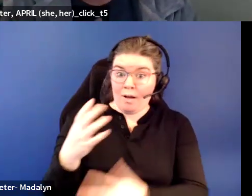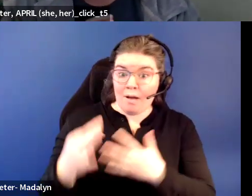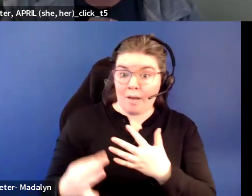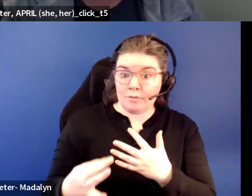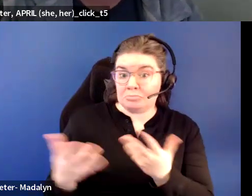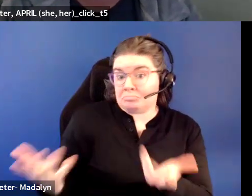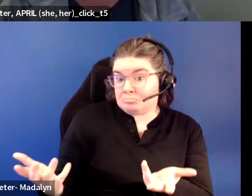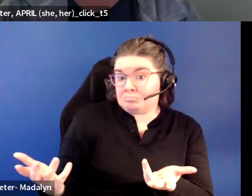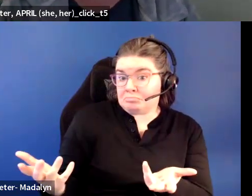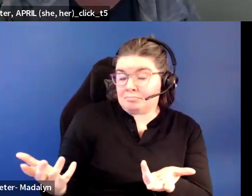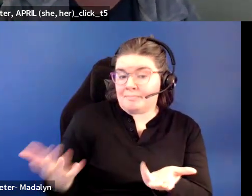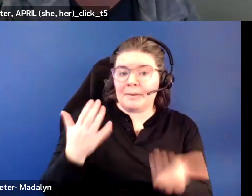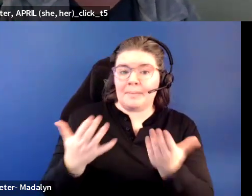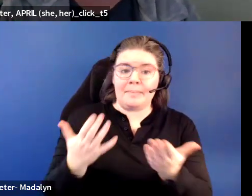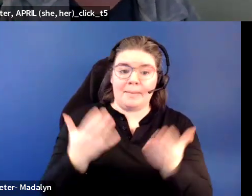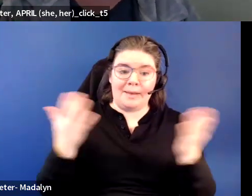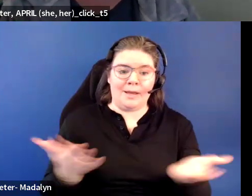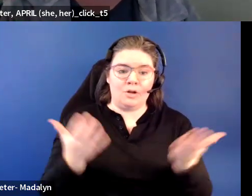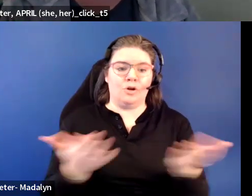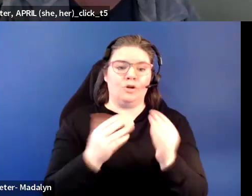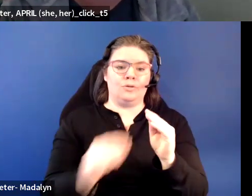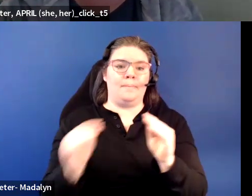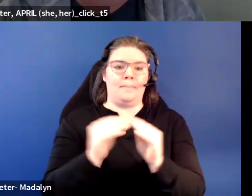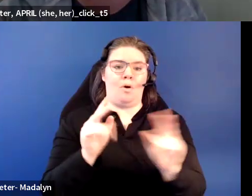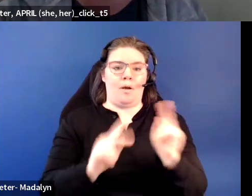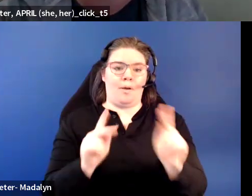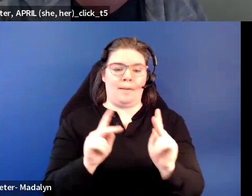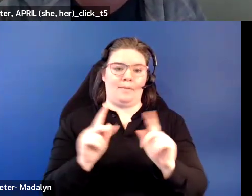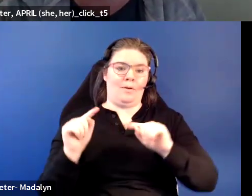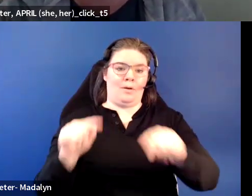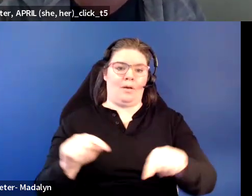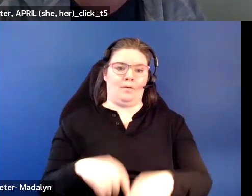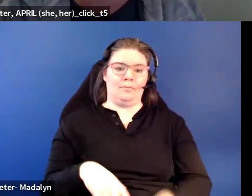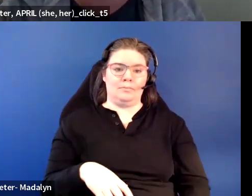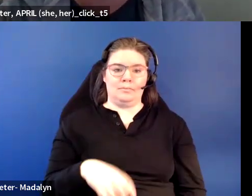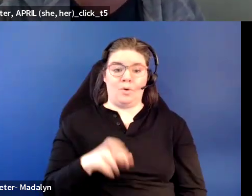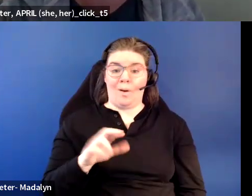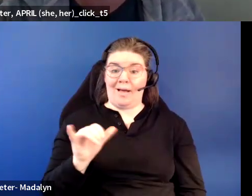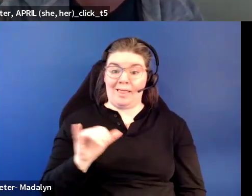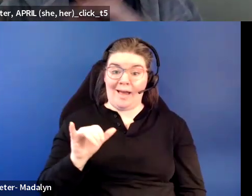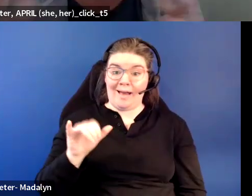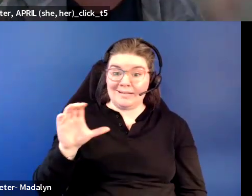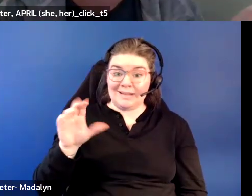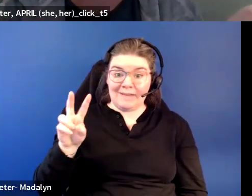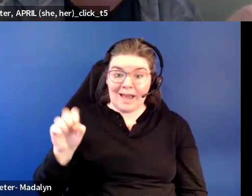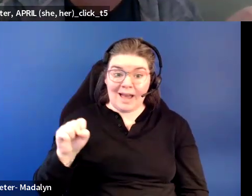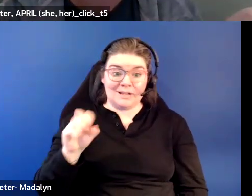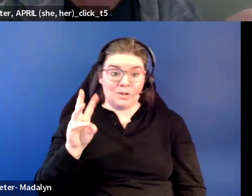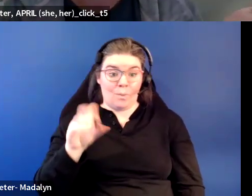Sierra Royster, APRIL (she, her): that might encourage more people to kind of get on board, maybe like a Cvs or Walgreens, if they know that it's targeted towards wellness.